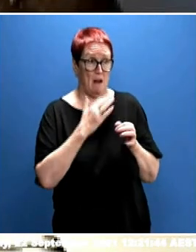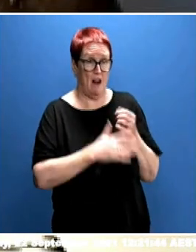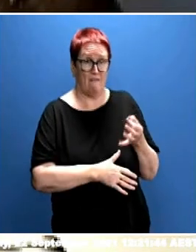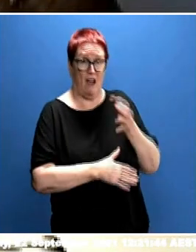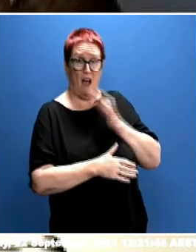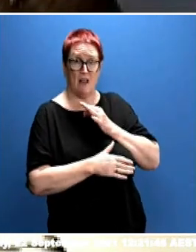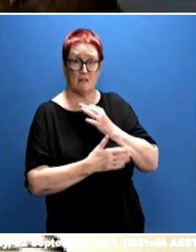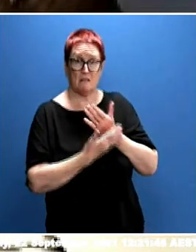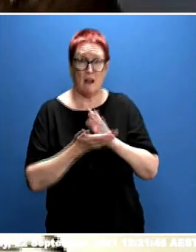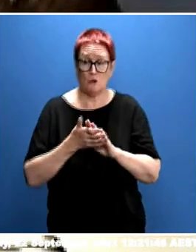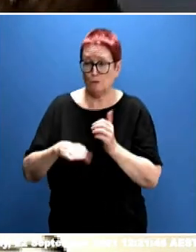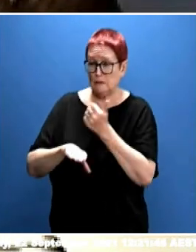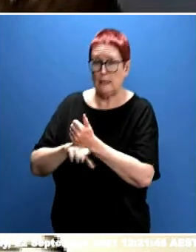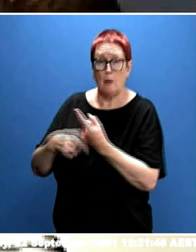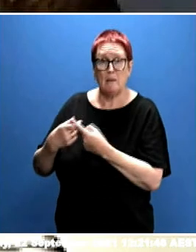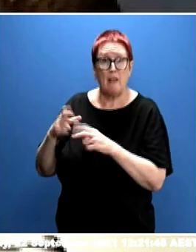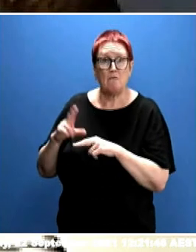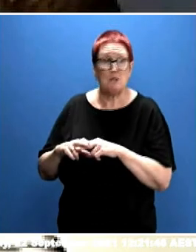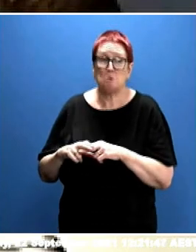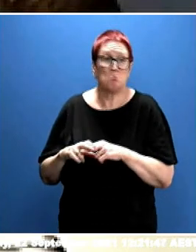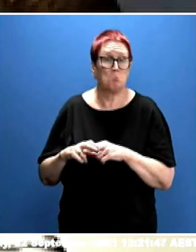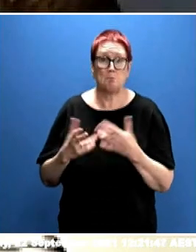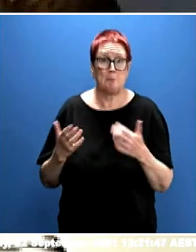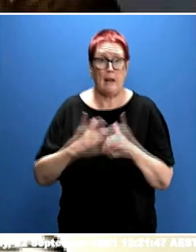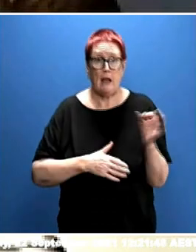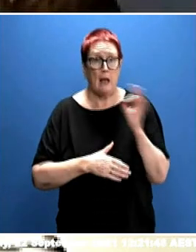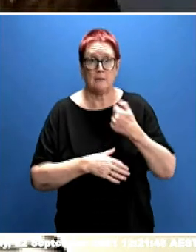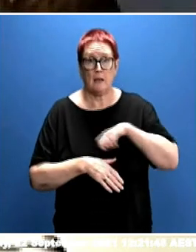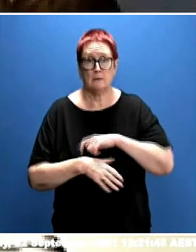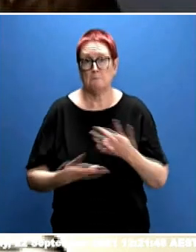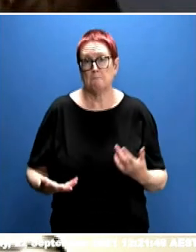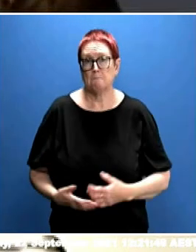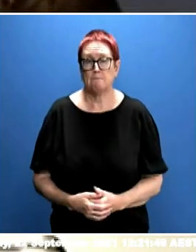at the time of the creation of Kath French, and changes that have